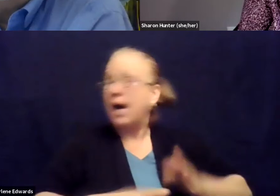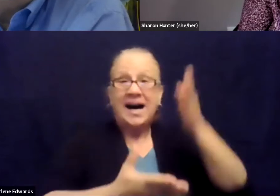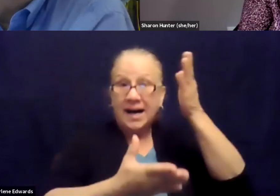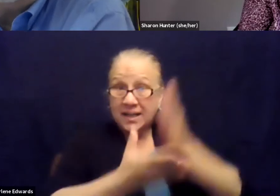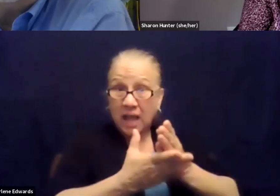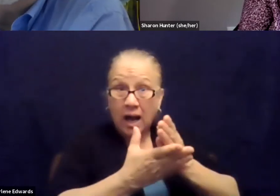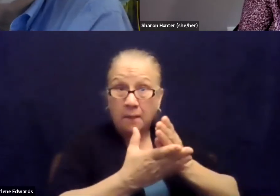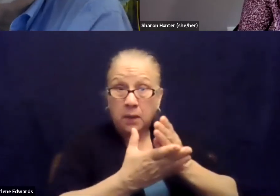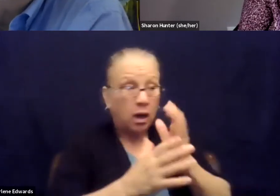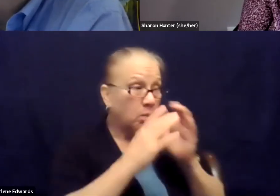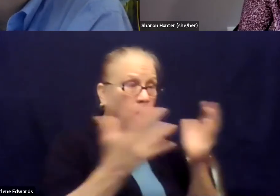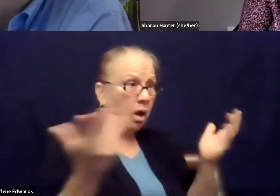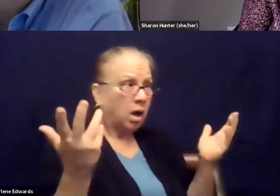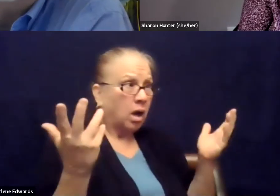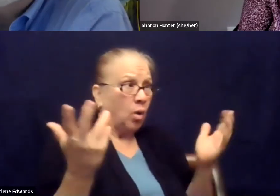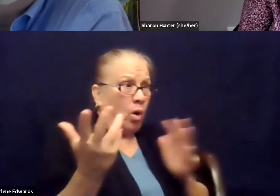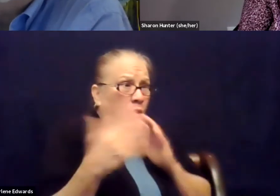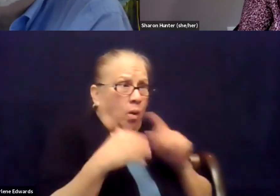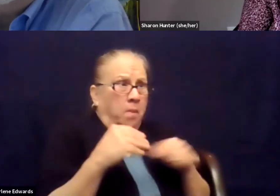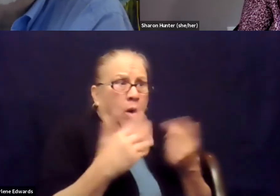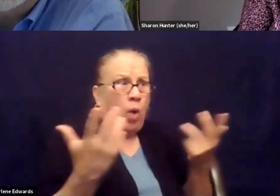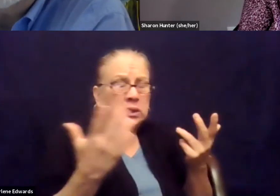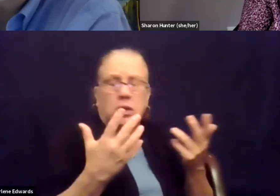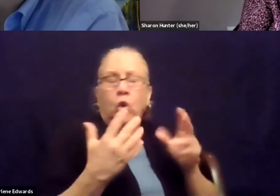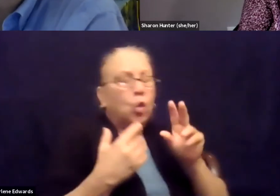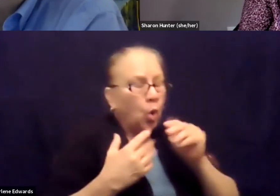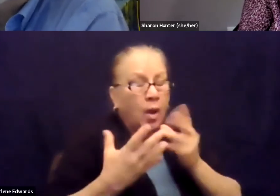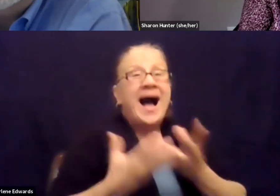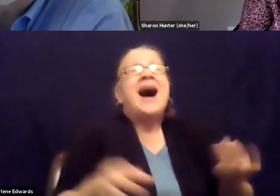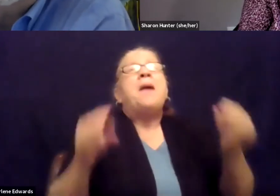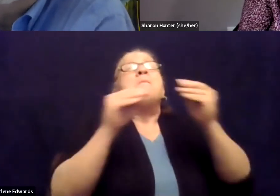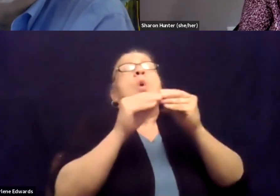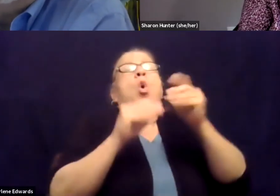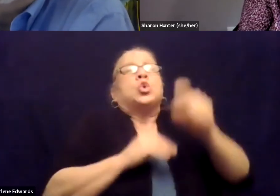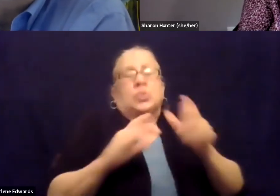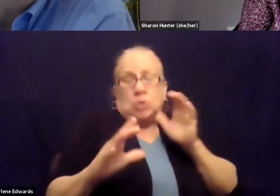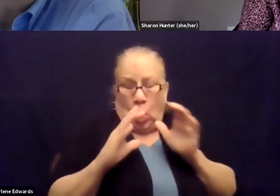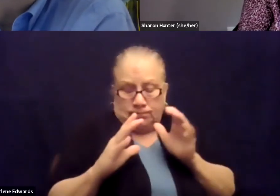we don't have anything to talk about. No. You get more things to talk about than ever and should